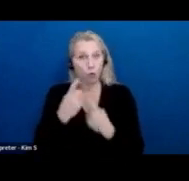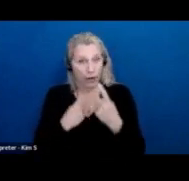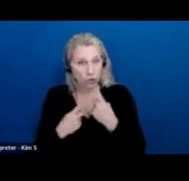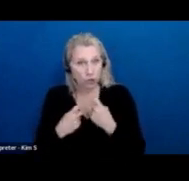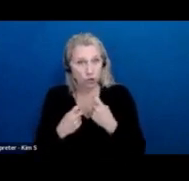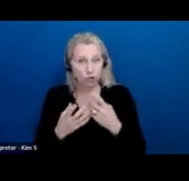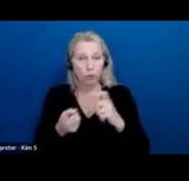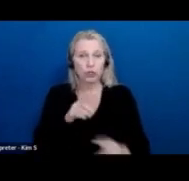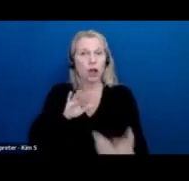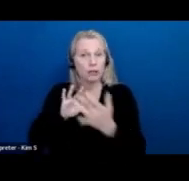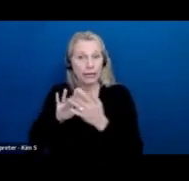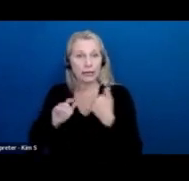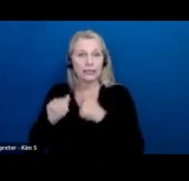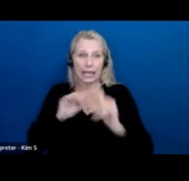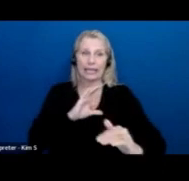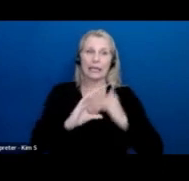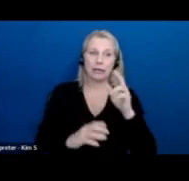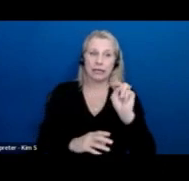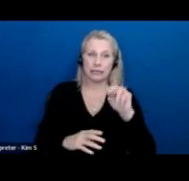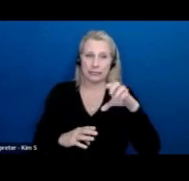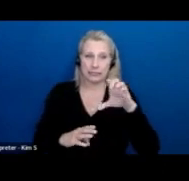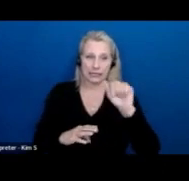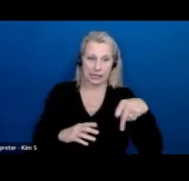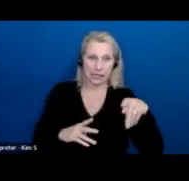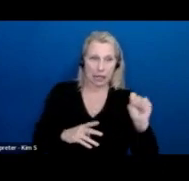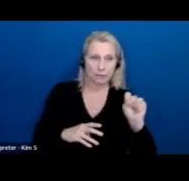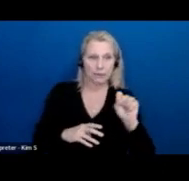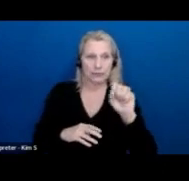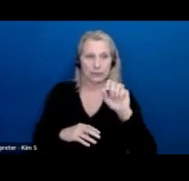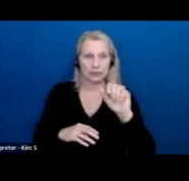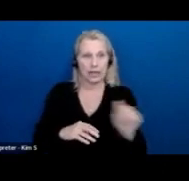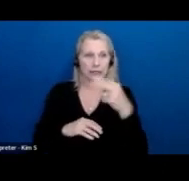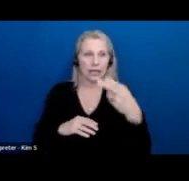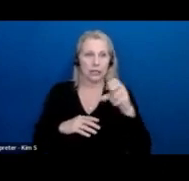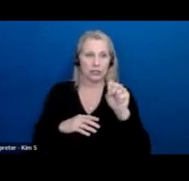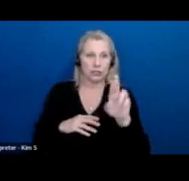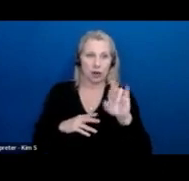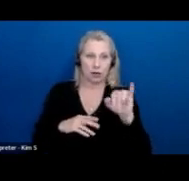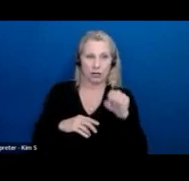to get in touch, you can email